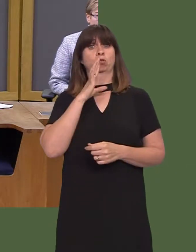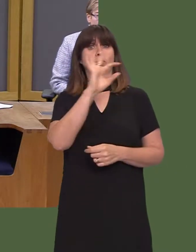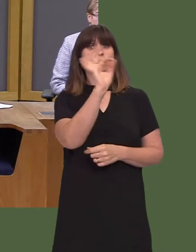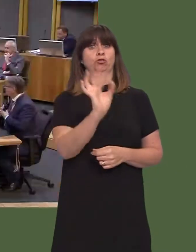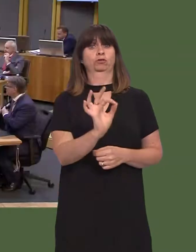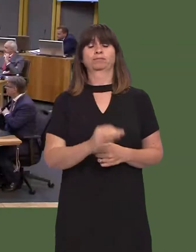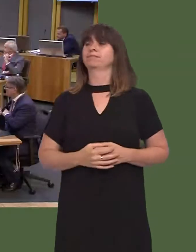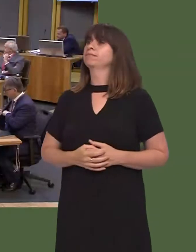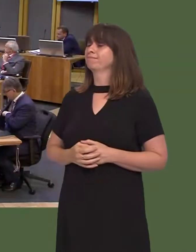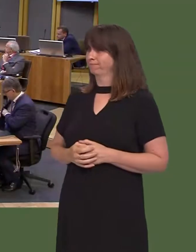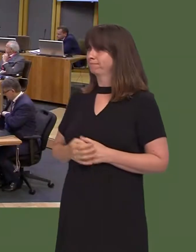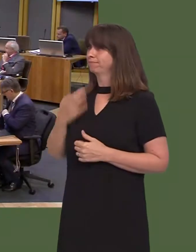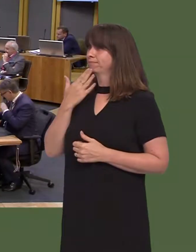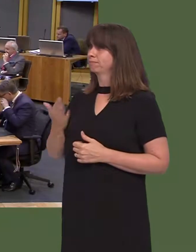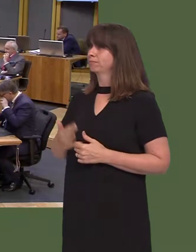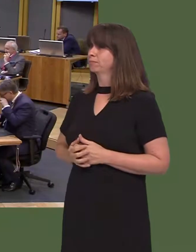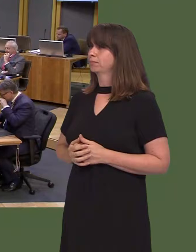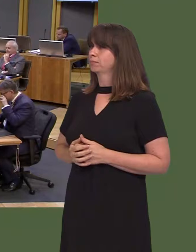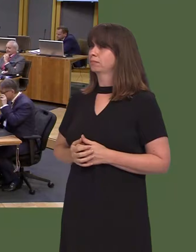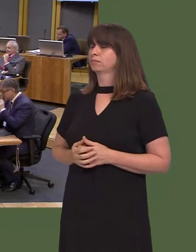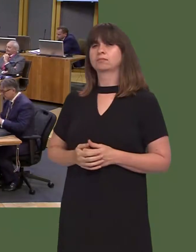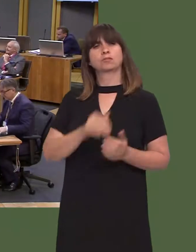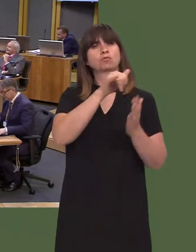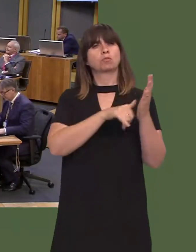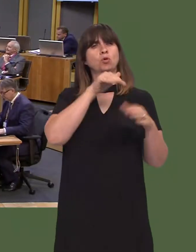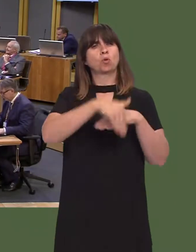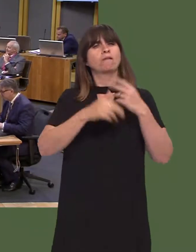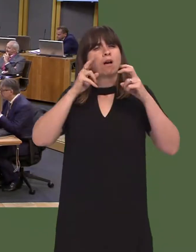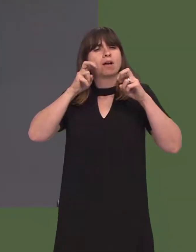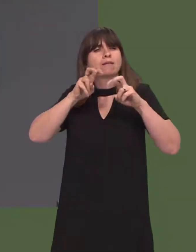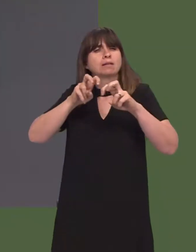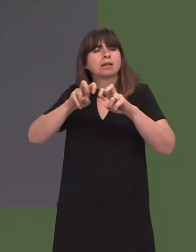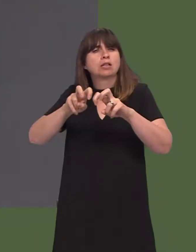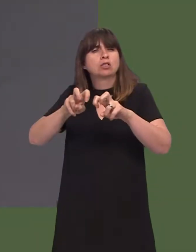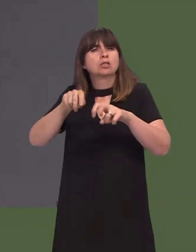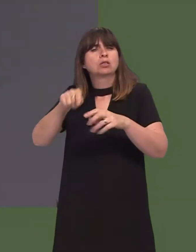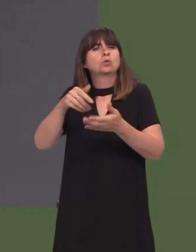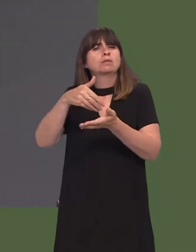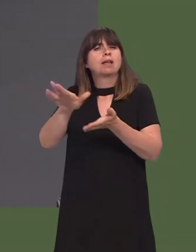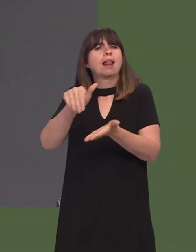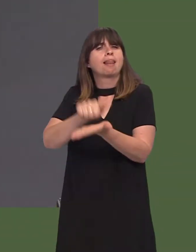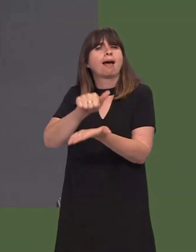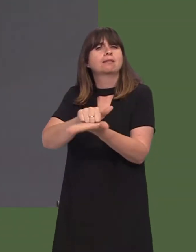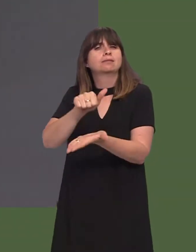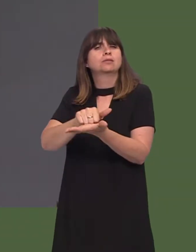David J. Rowlands: 1. Pryd fydd yr adroddiad ar yr ymchwiliad i werthu tir i South Wales